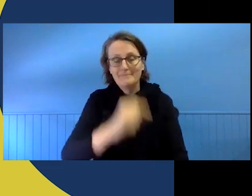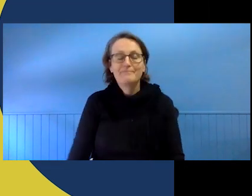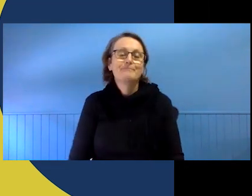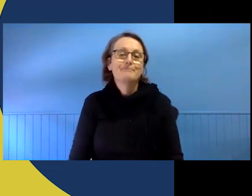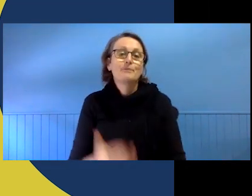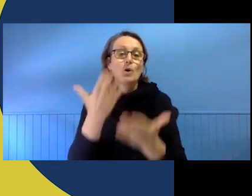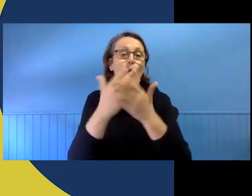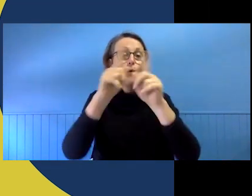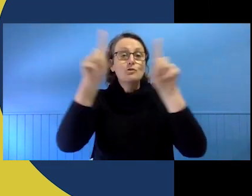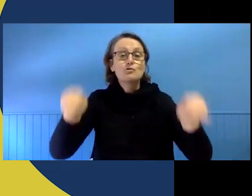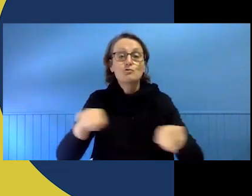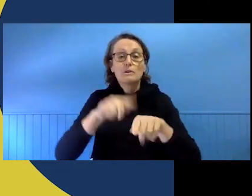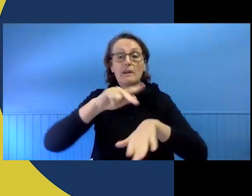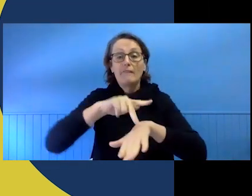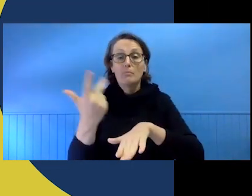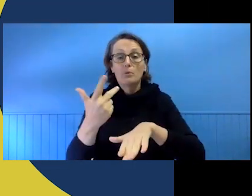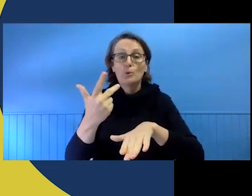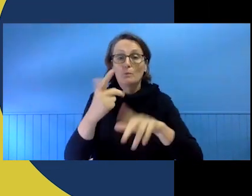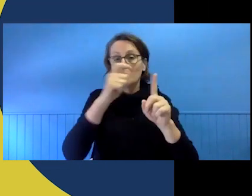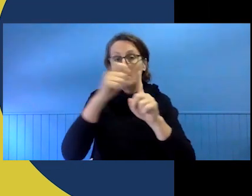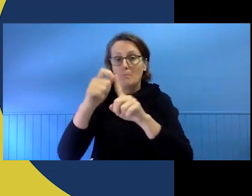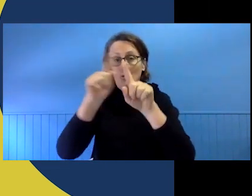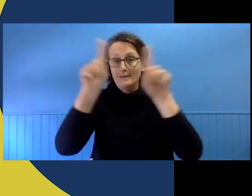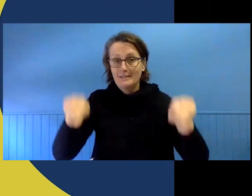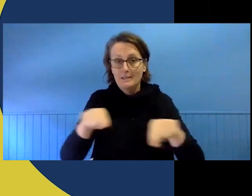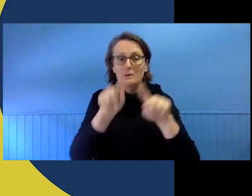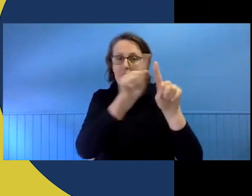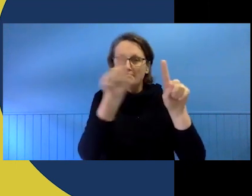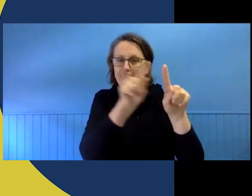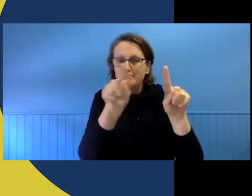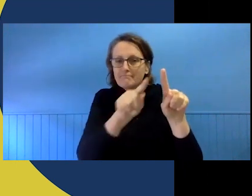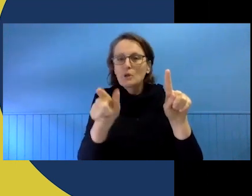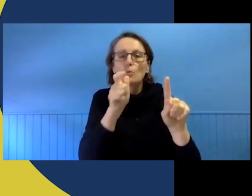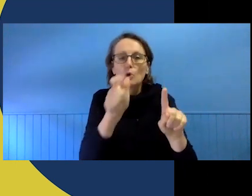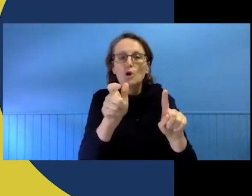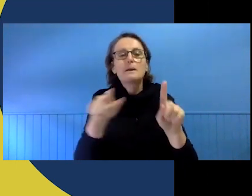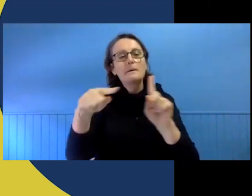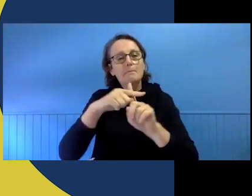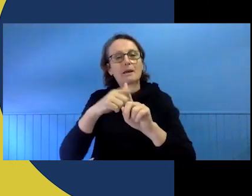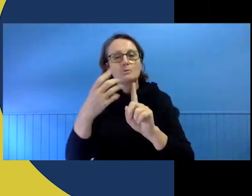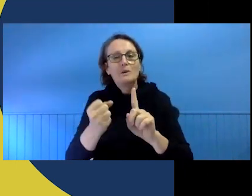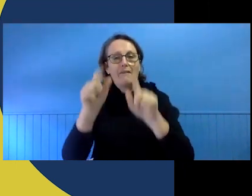a blue power point holding slide and text. And video boxes of our guest and our Auslan interpreter.